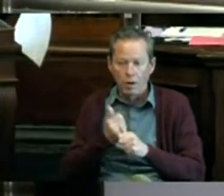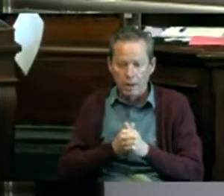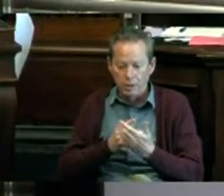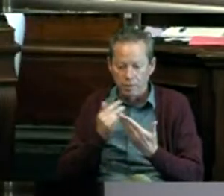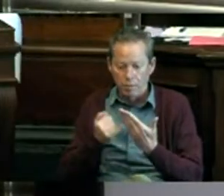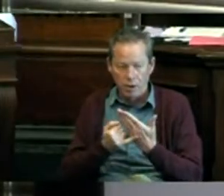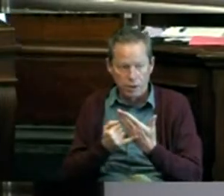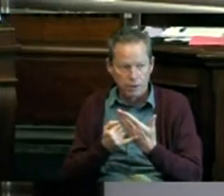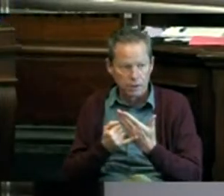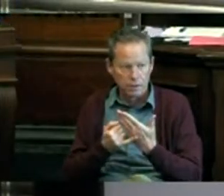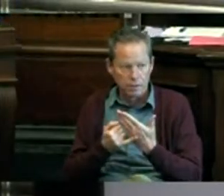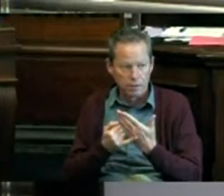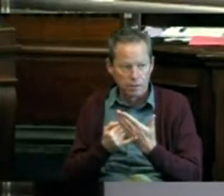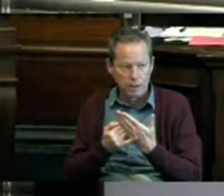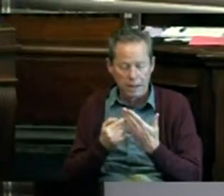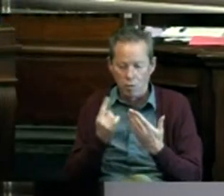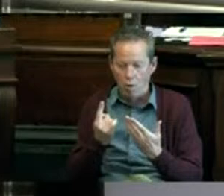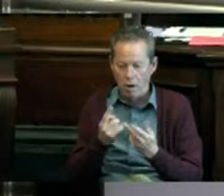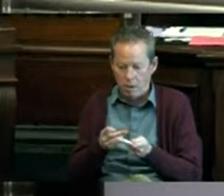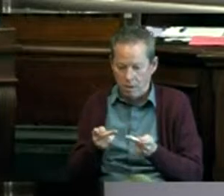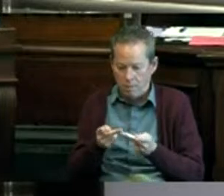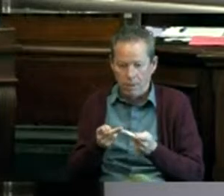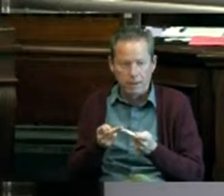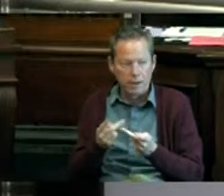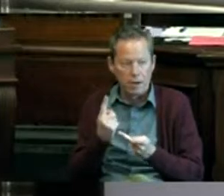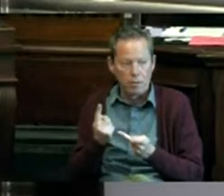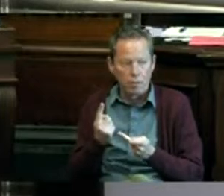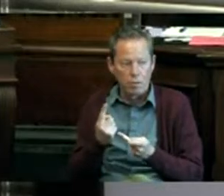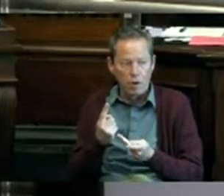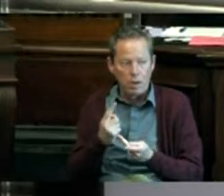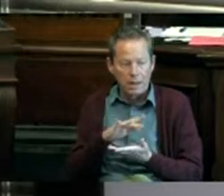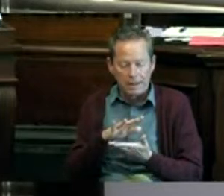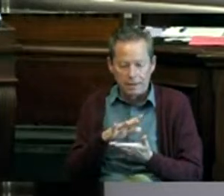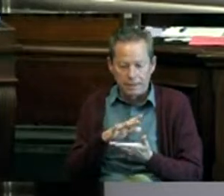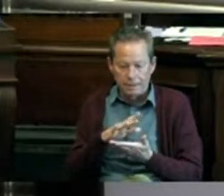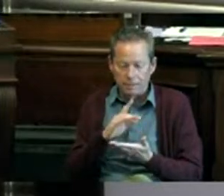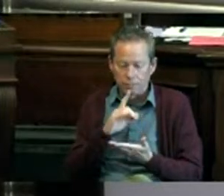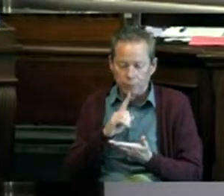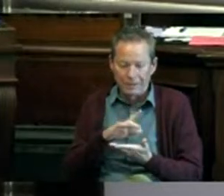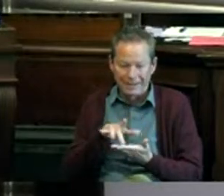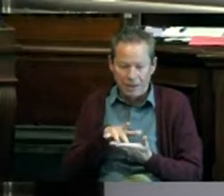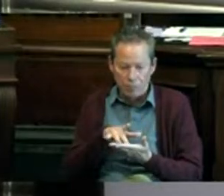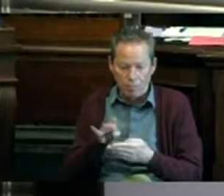complete visibility into what's